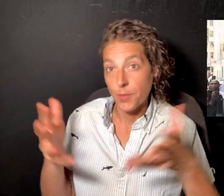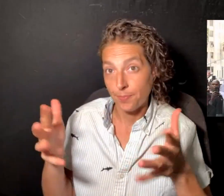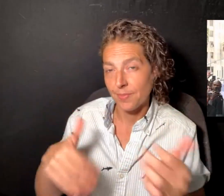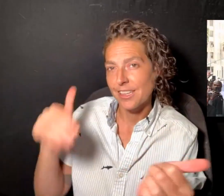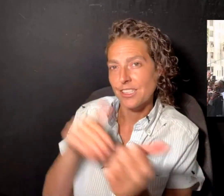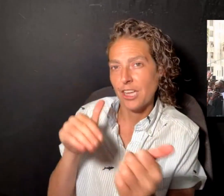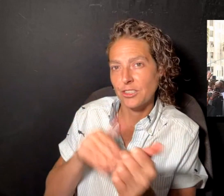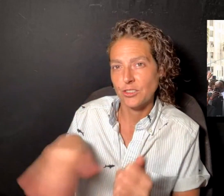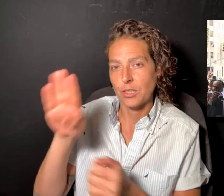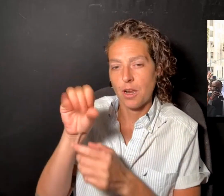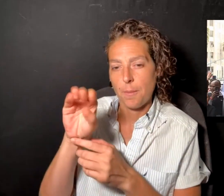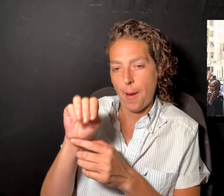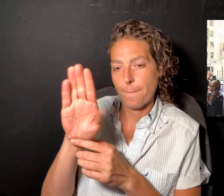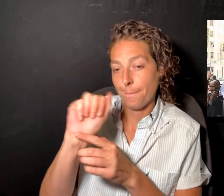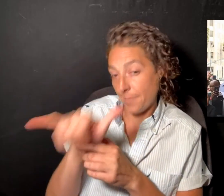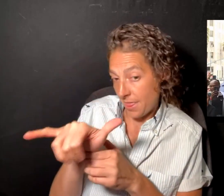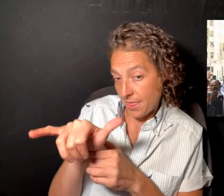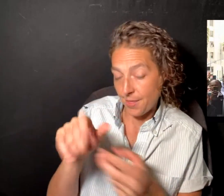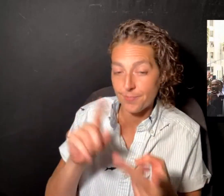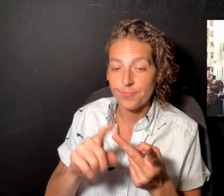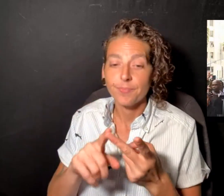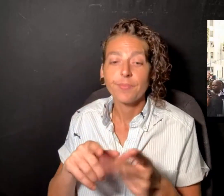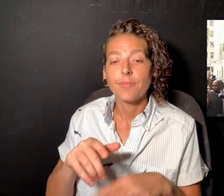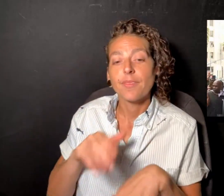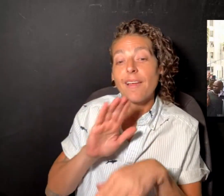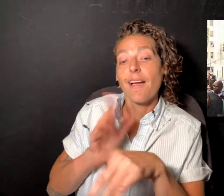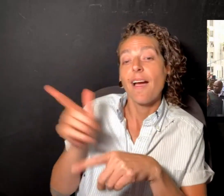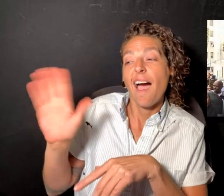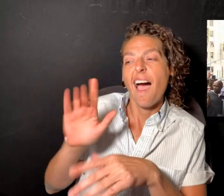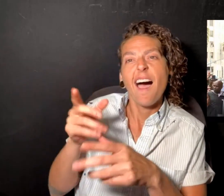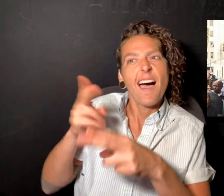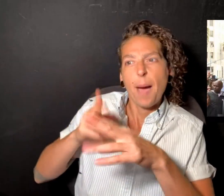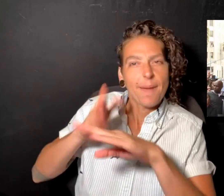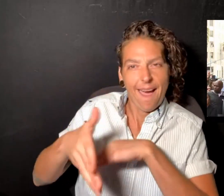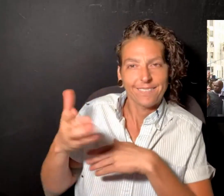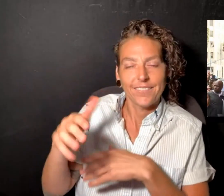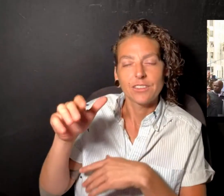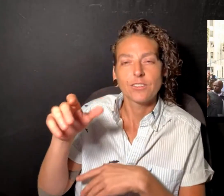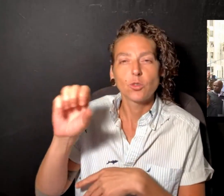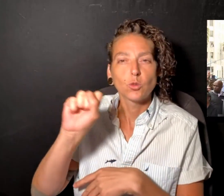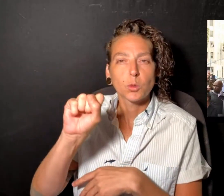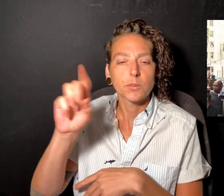It's called Dr. Bombay after Snoop Dogg's, N F T character.